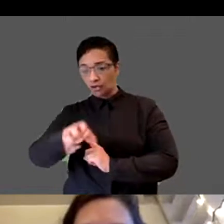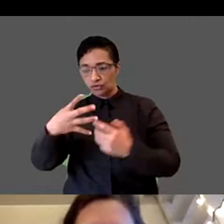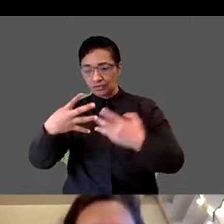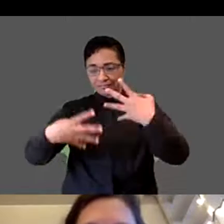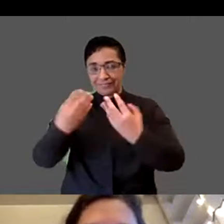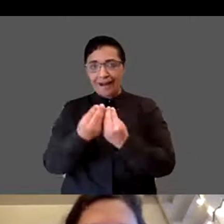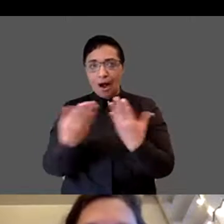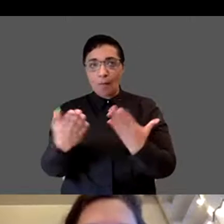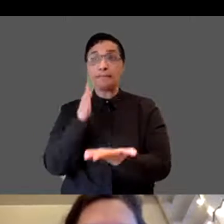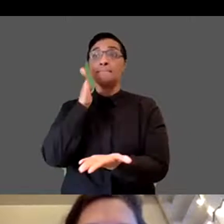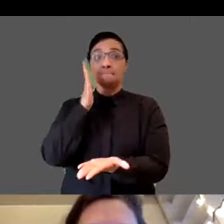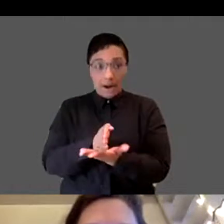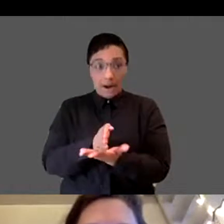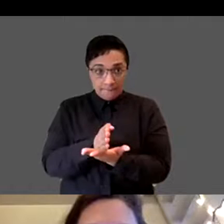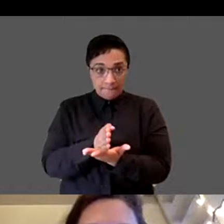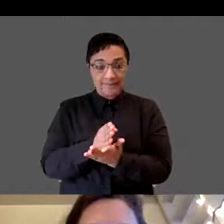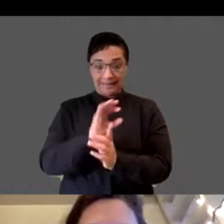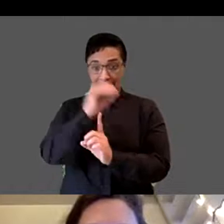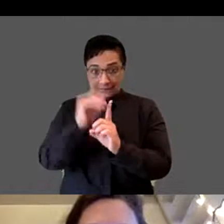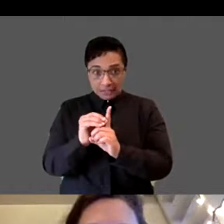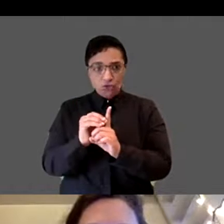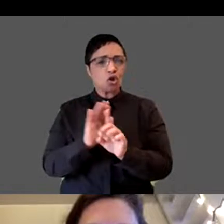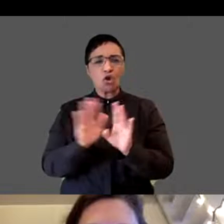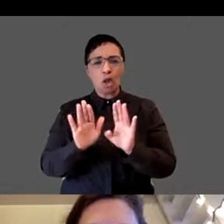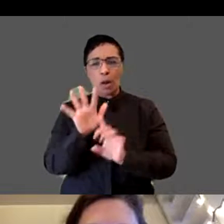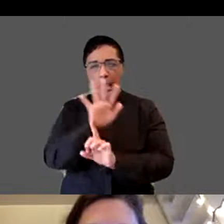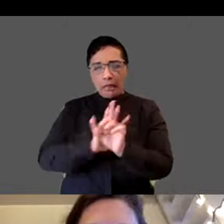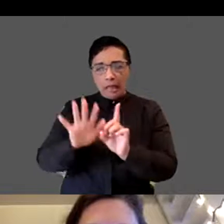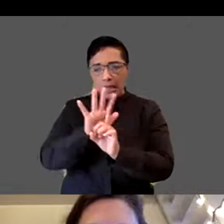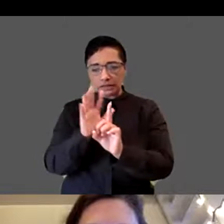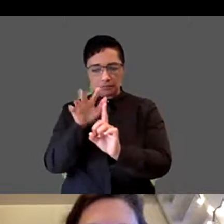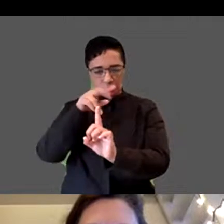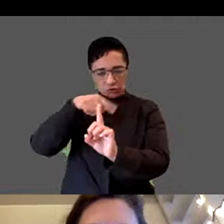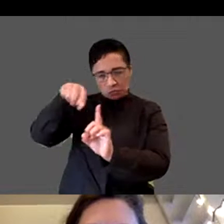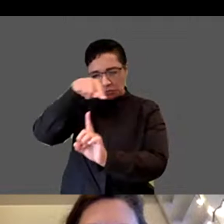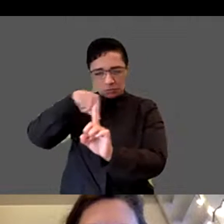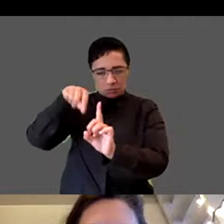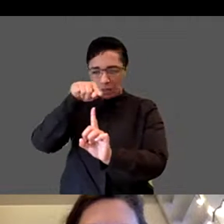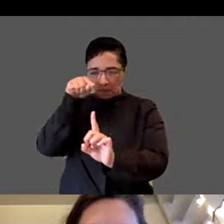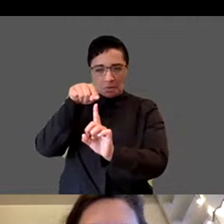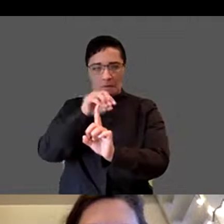And it does not imply that that estimate will apply in any given place, whether it's a country